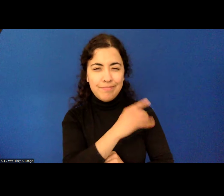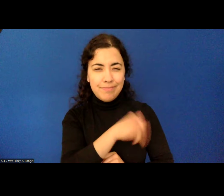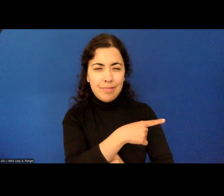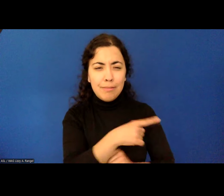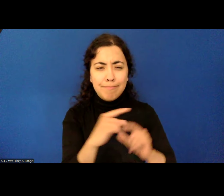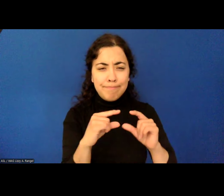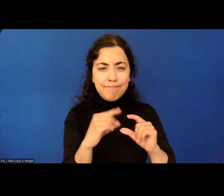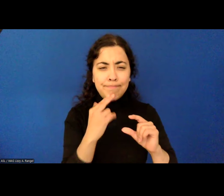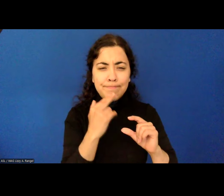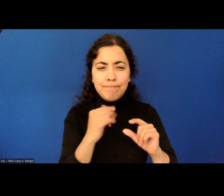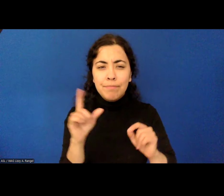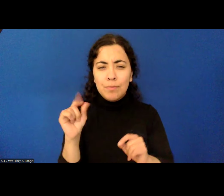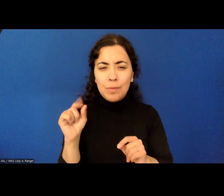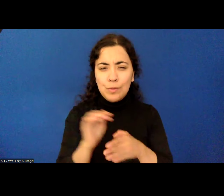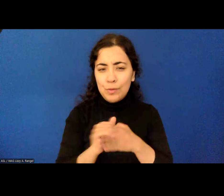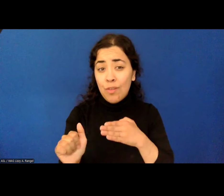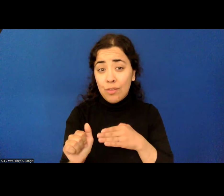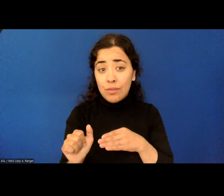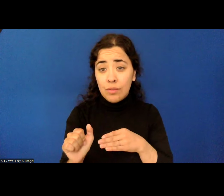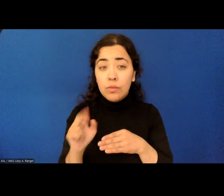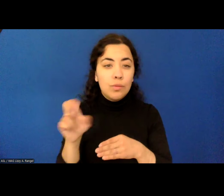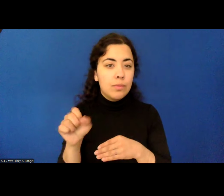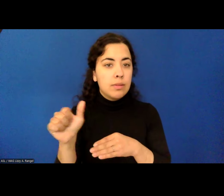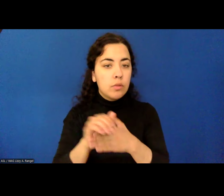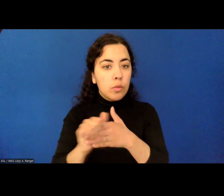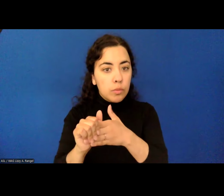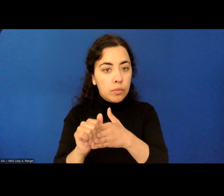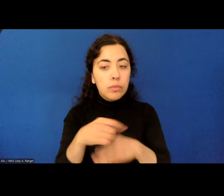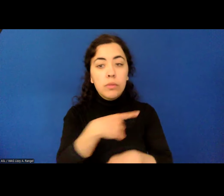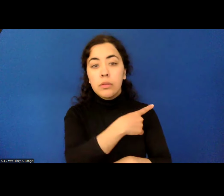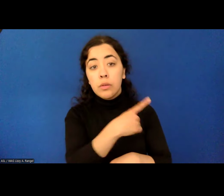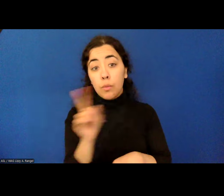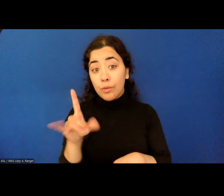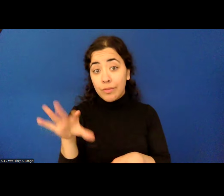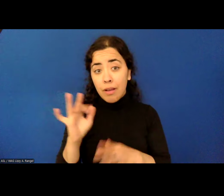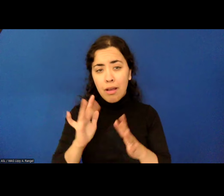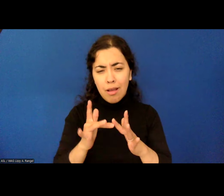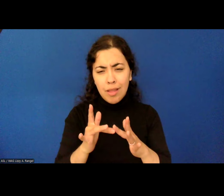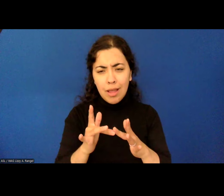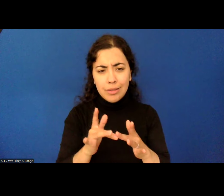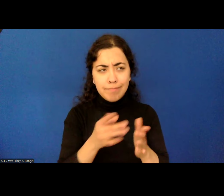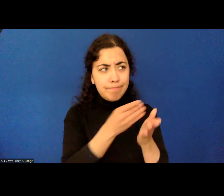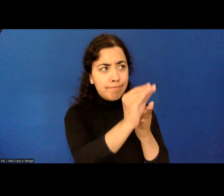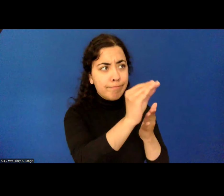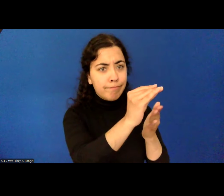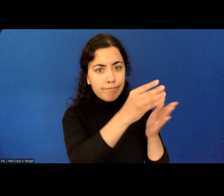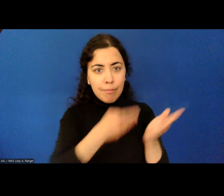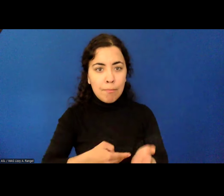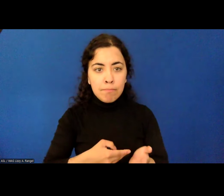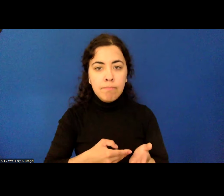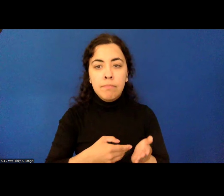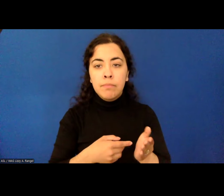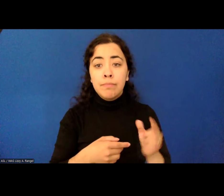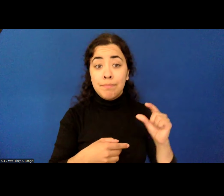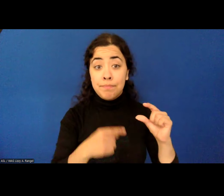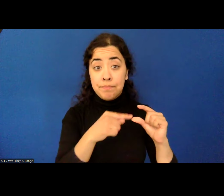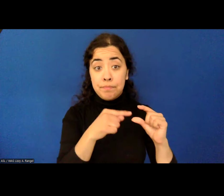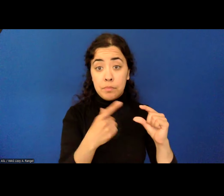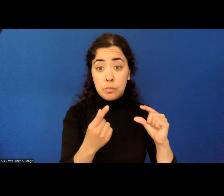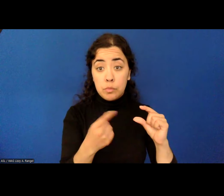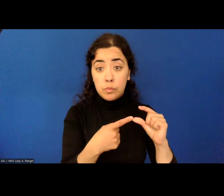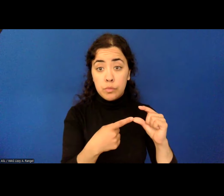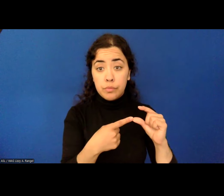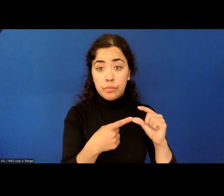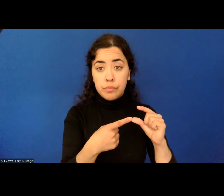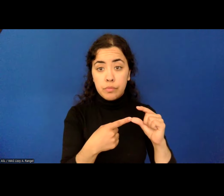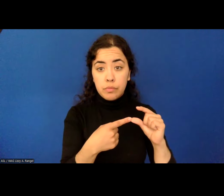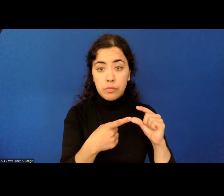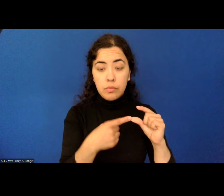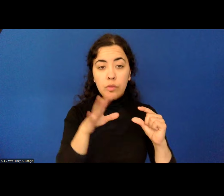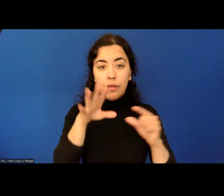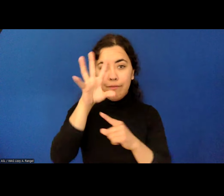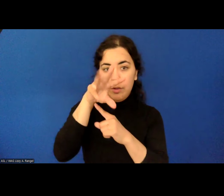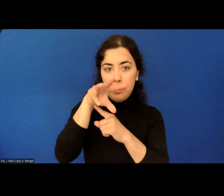U.S. dollars that can be found online and this connects from your video camera and into your